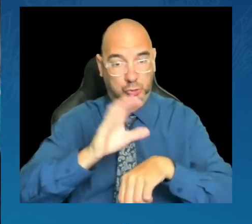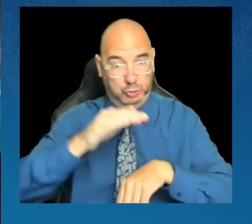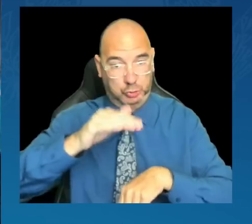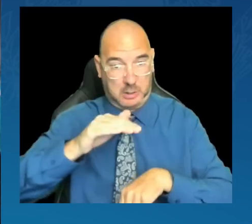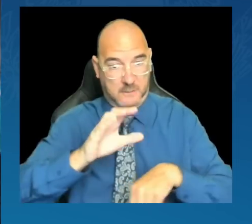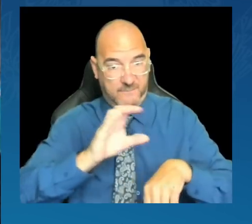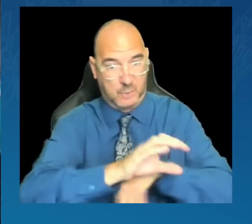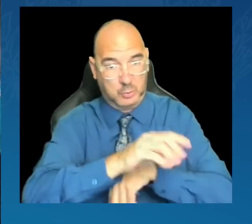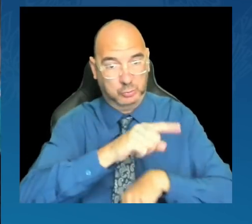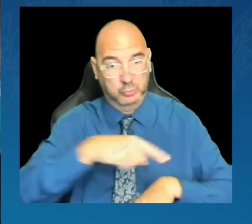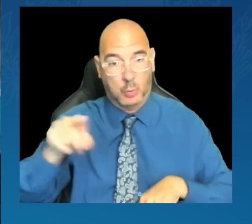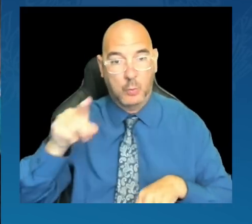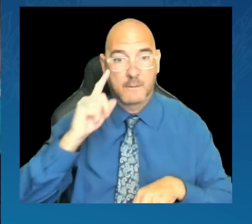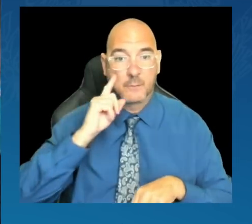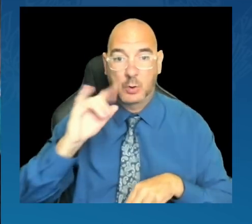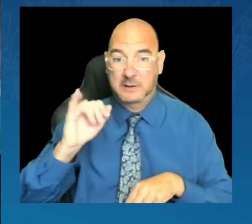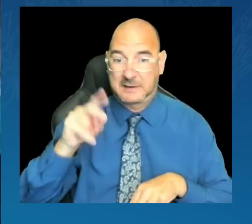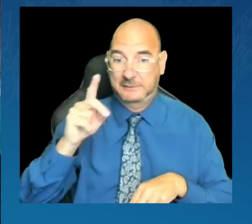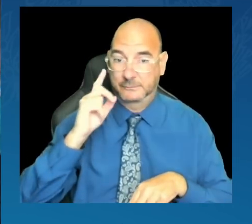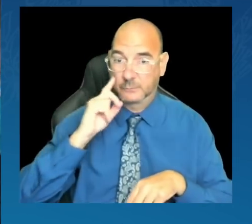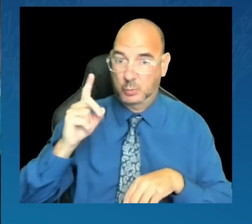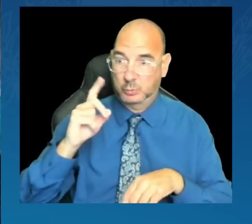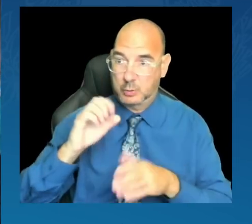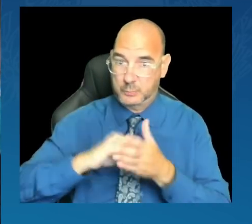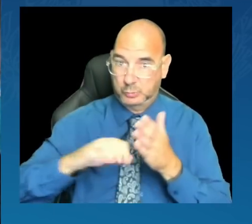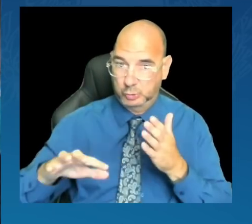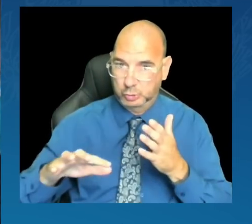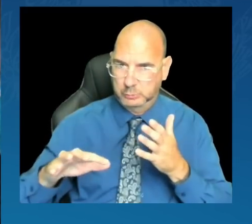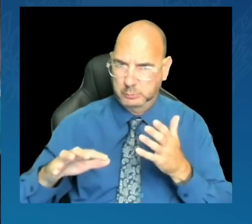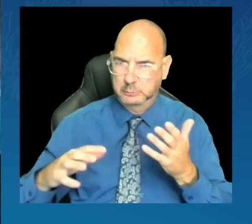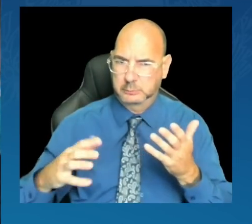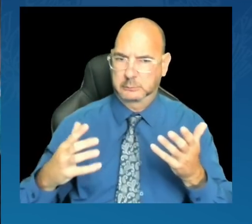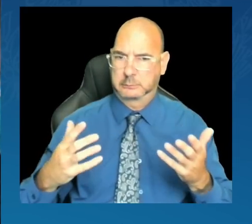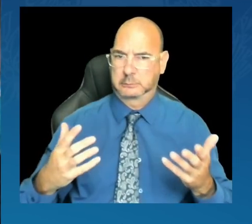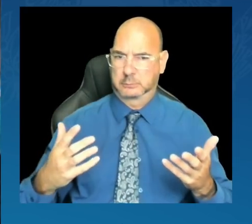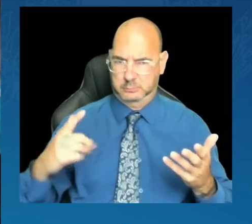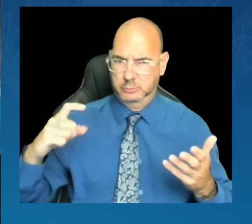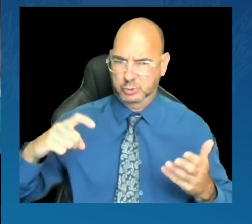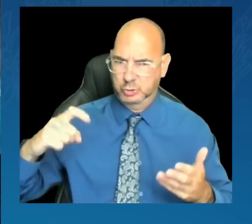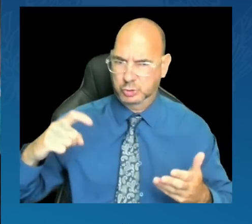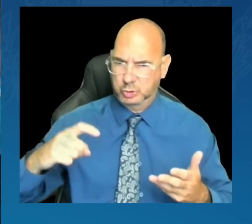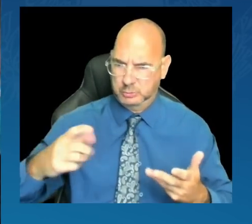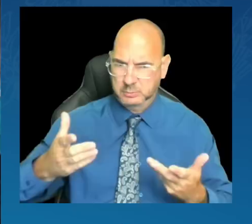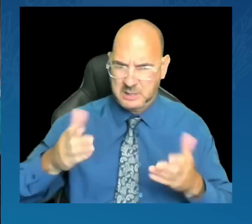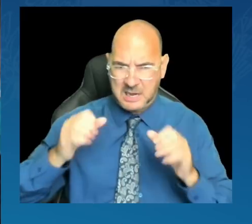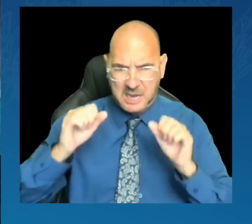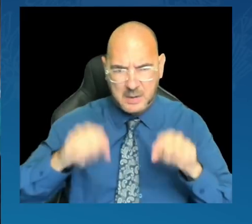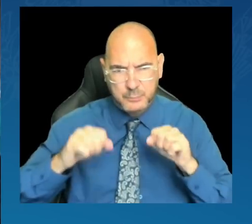She was able to get that safe medical procedure right here in Indiana. She is a baby.